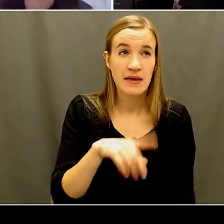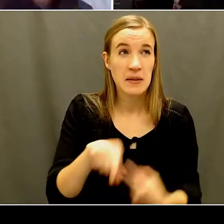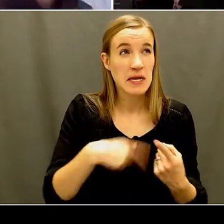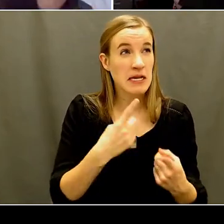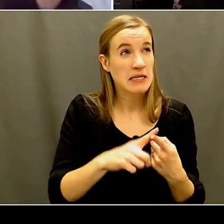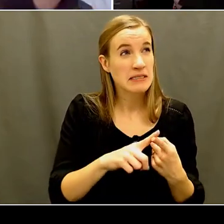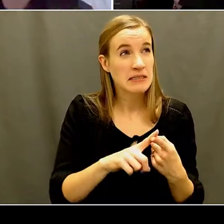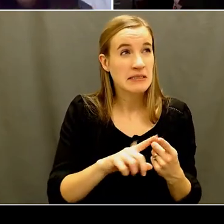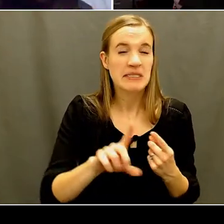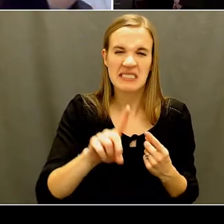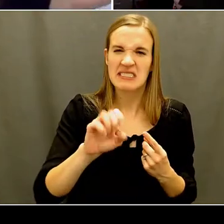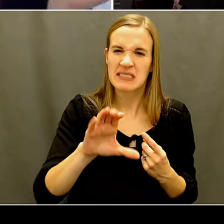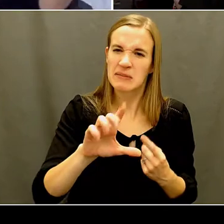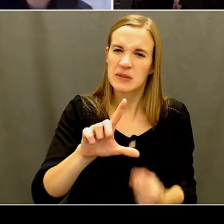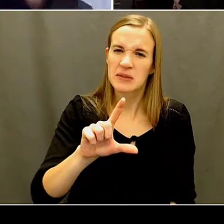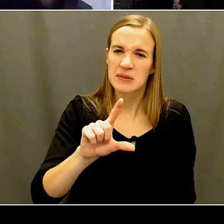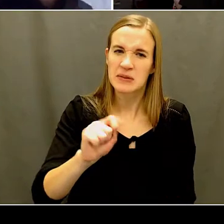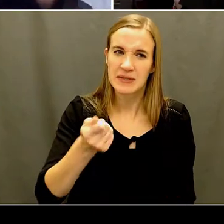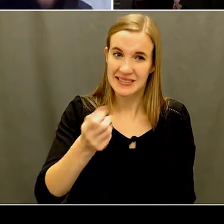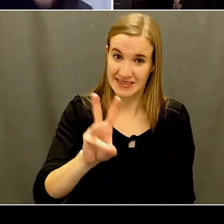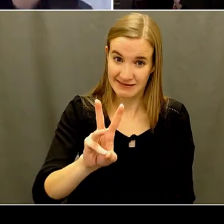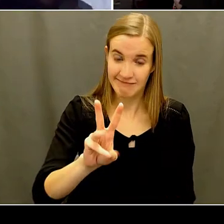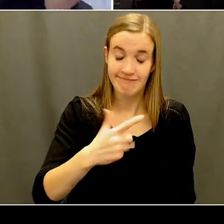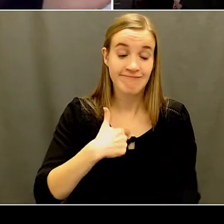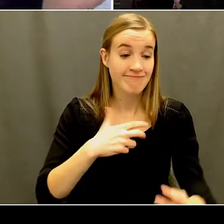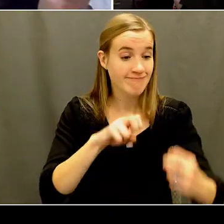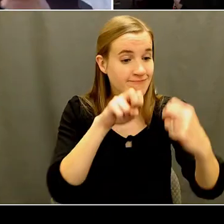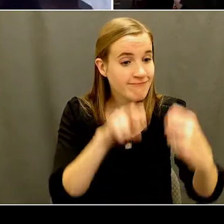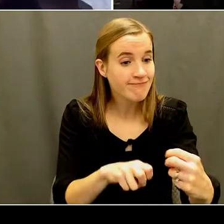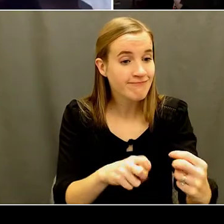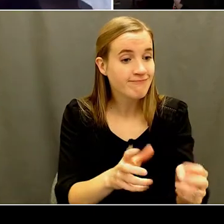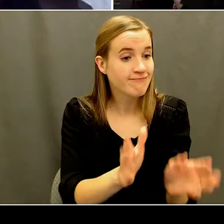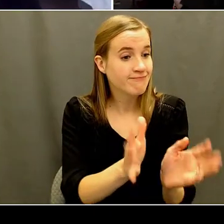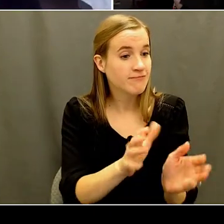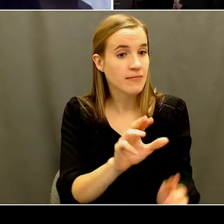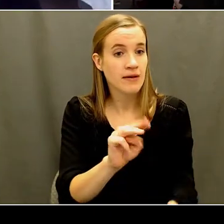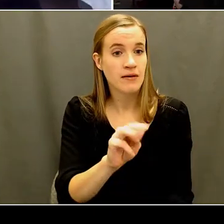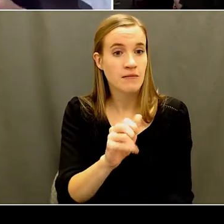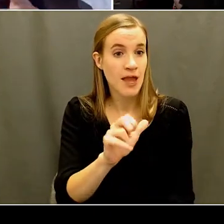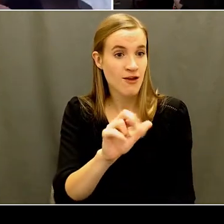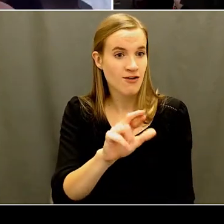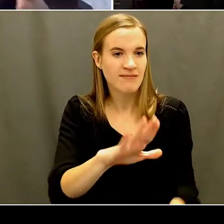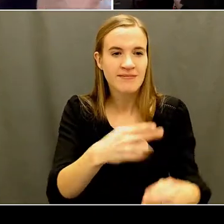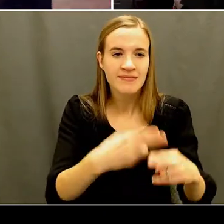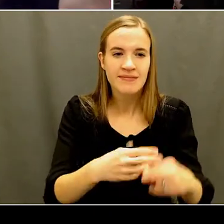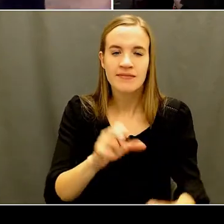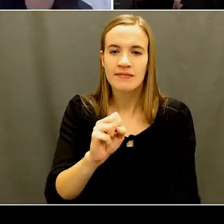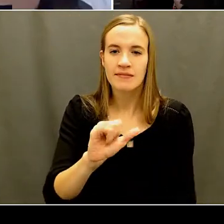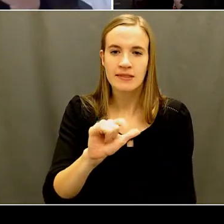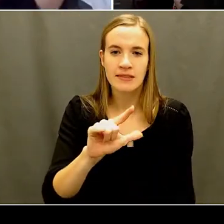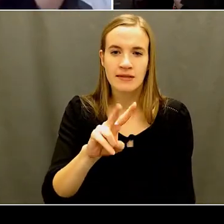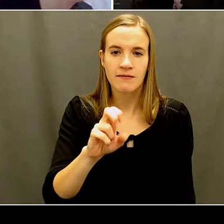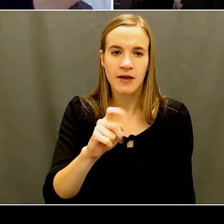really had no sense of anybody. And so I put together this whole thing. I'm like,